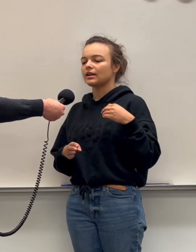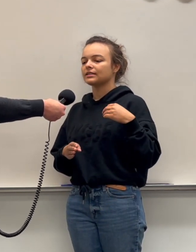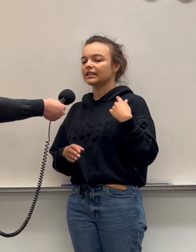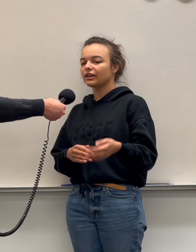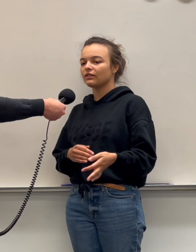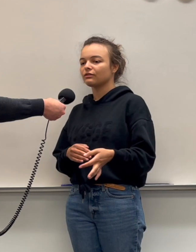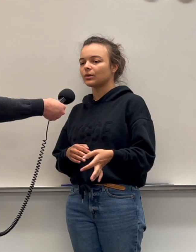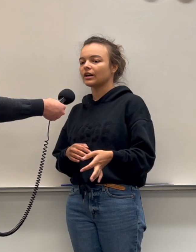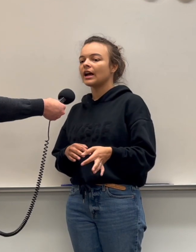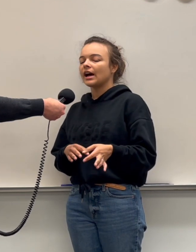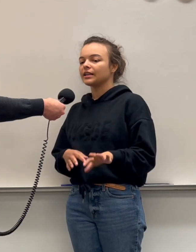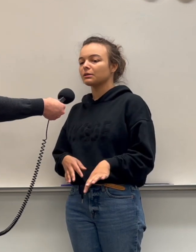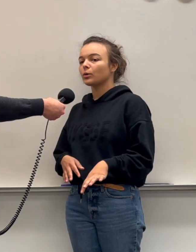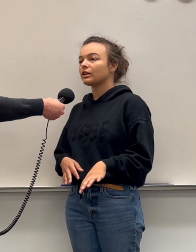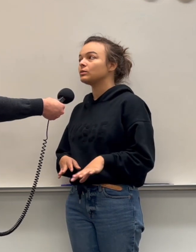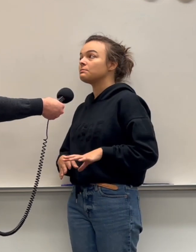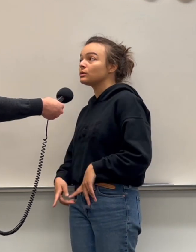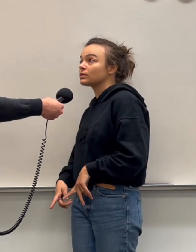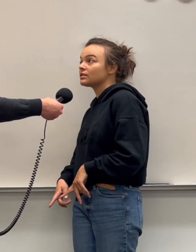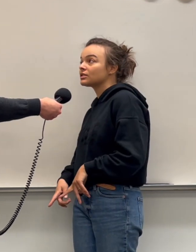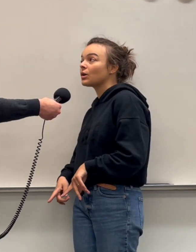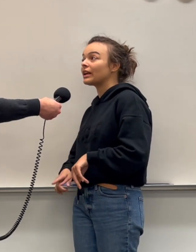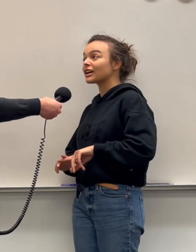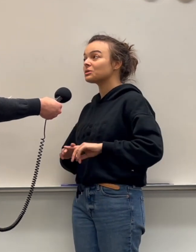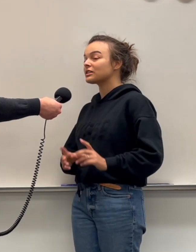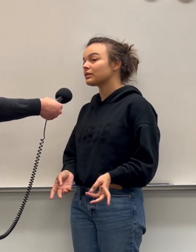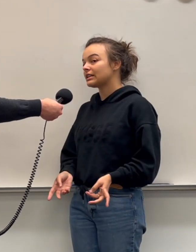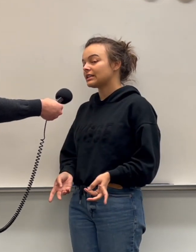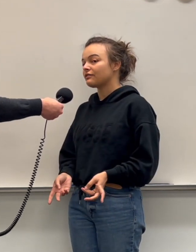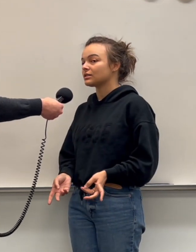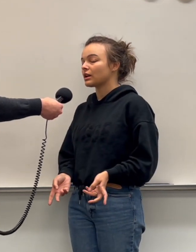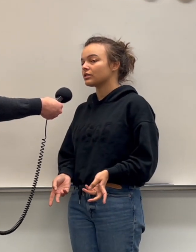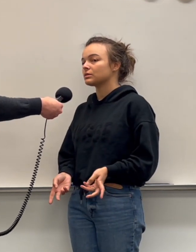was caregiving for a young boy who was mute so it actually wasn't related to deafness when I first